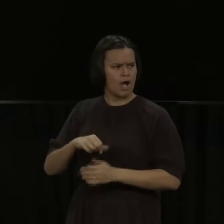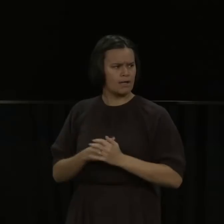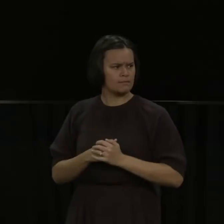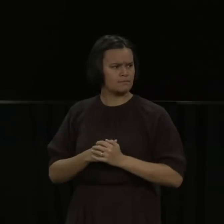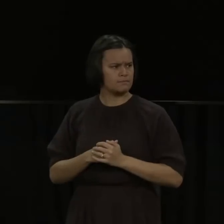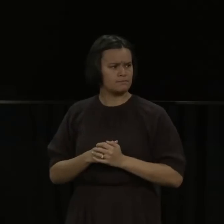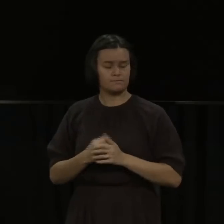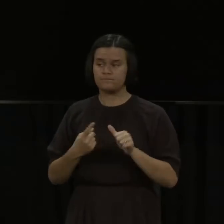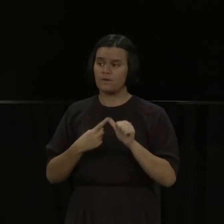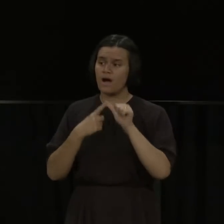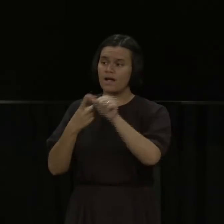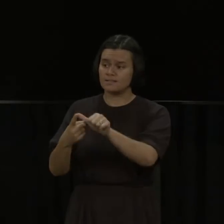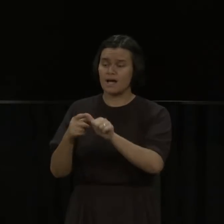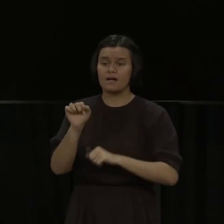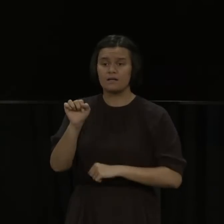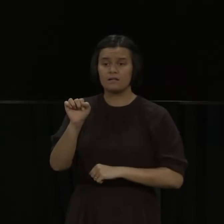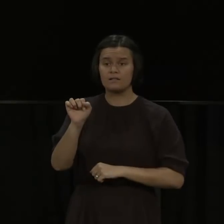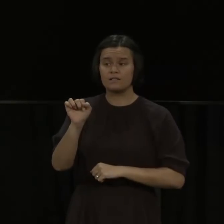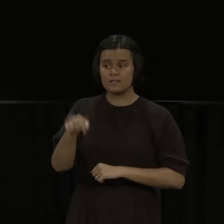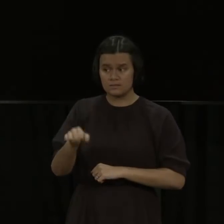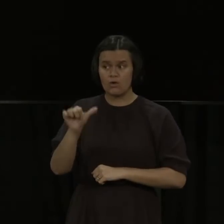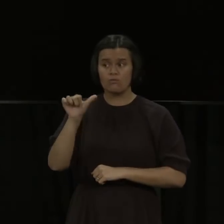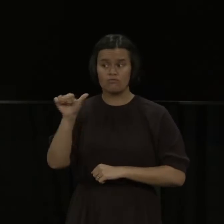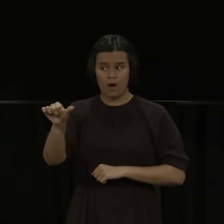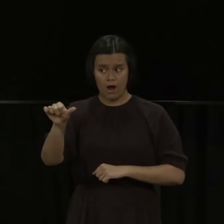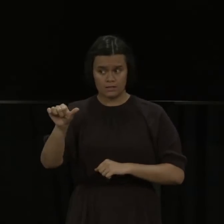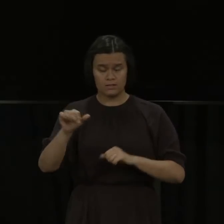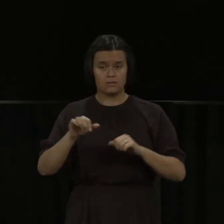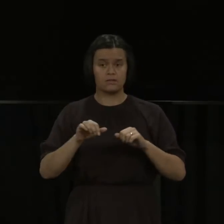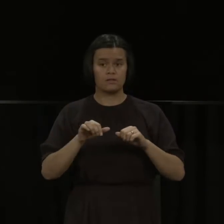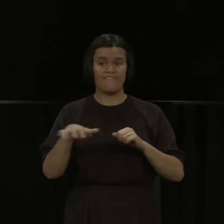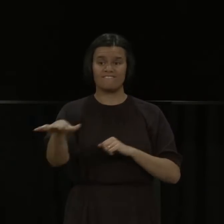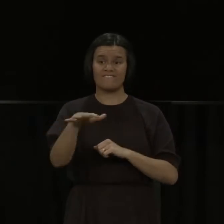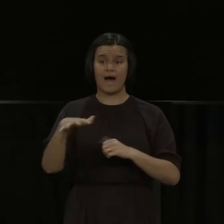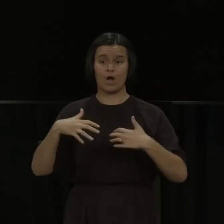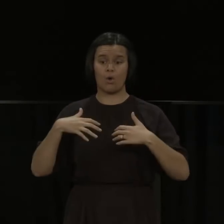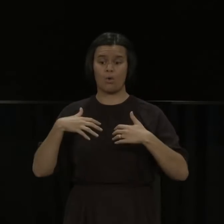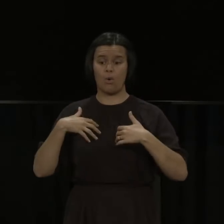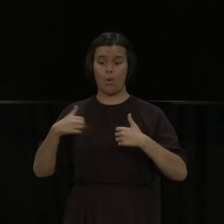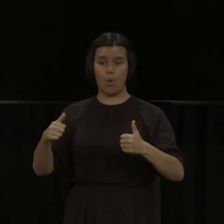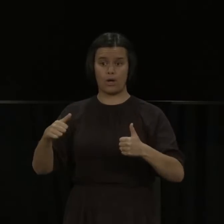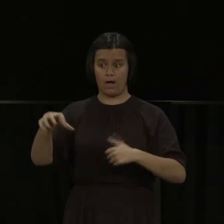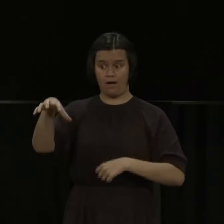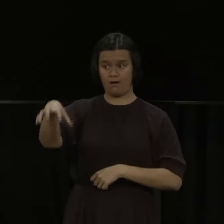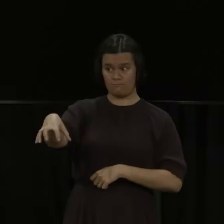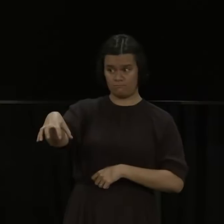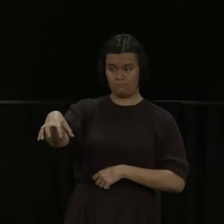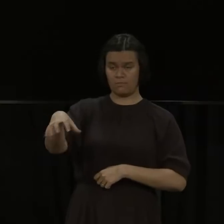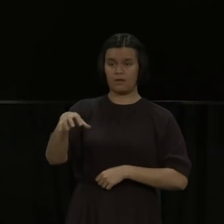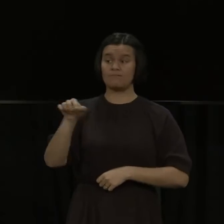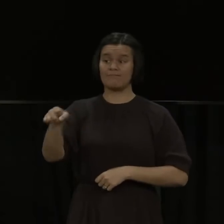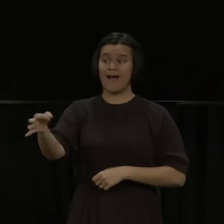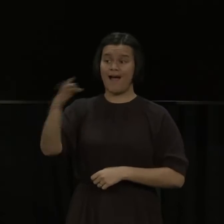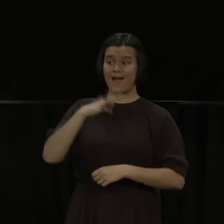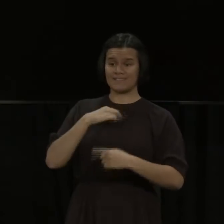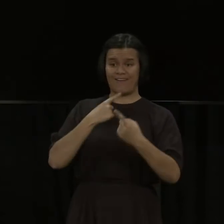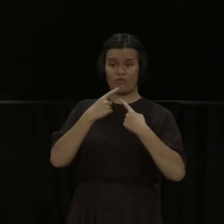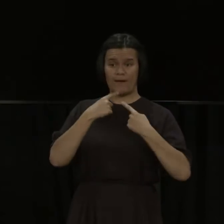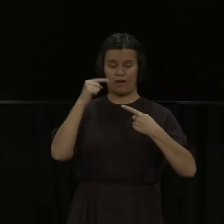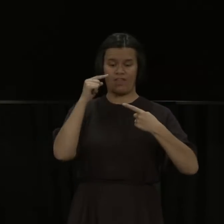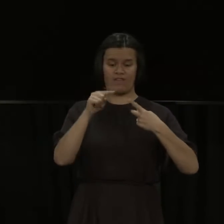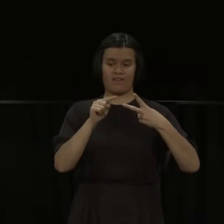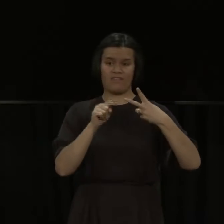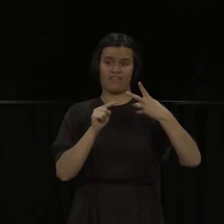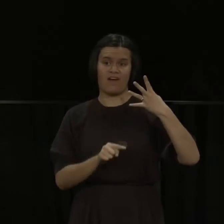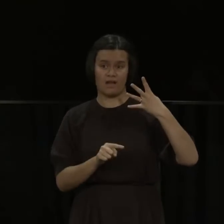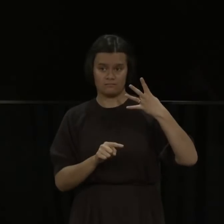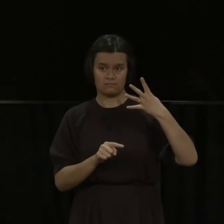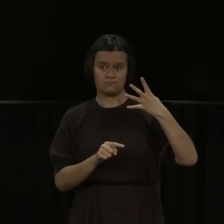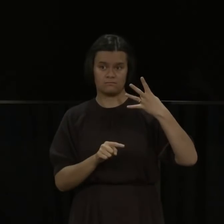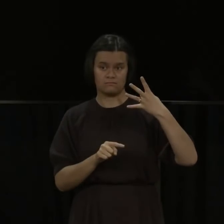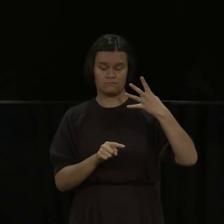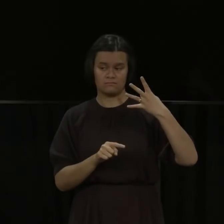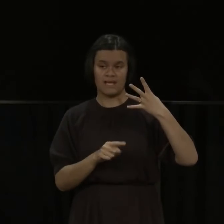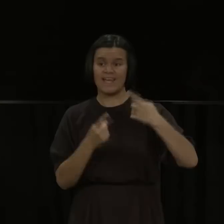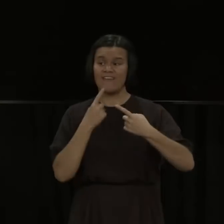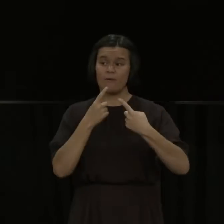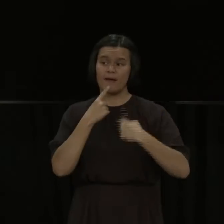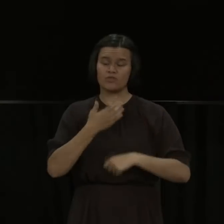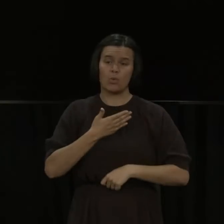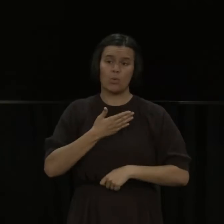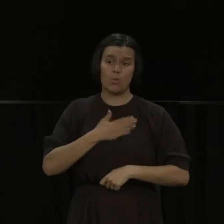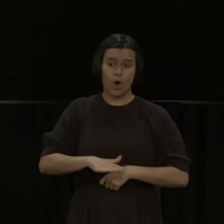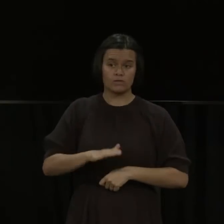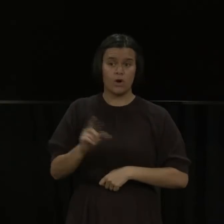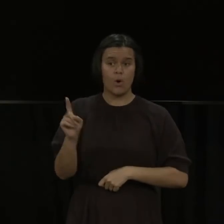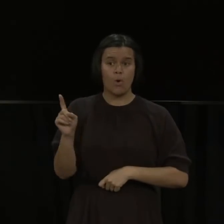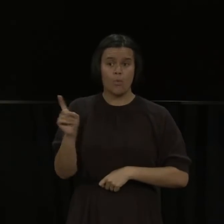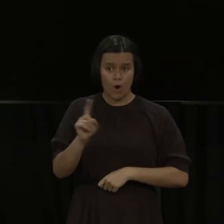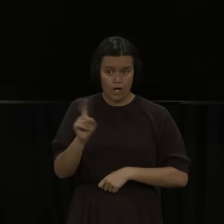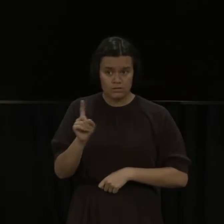are Maori, why is that?